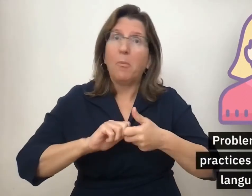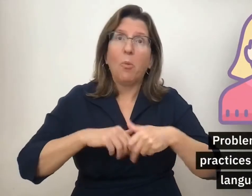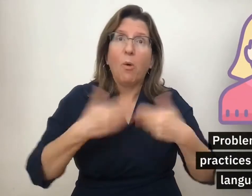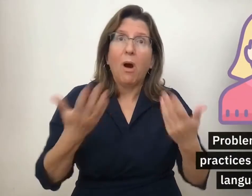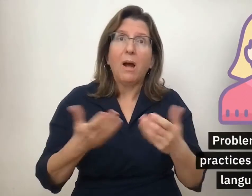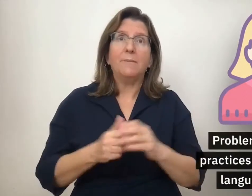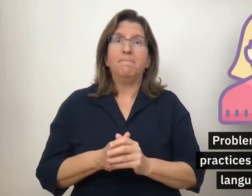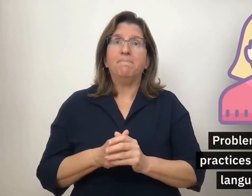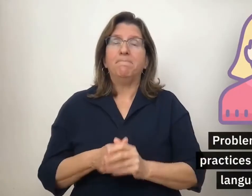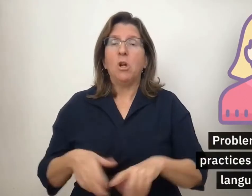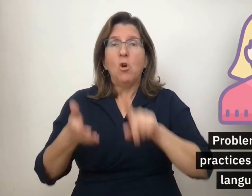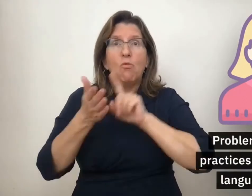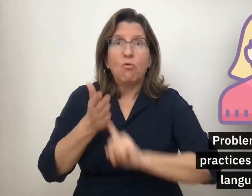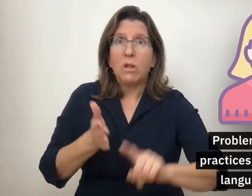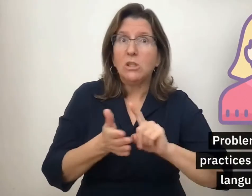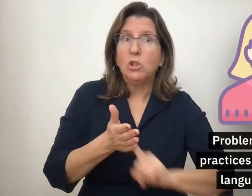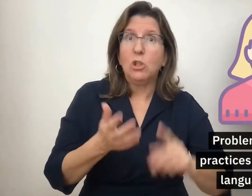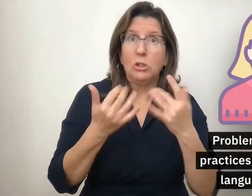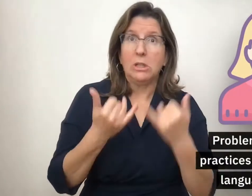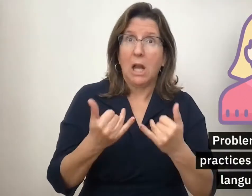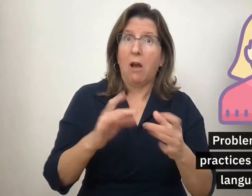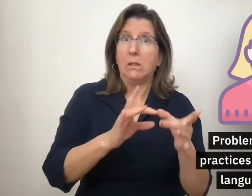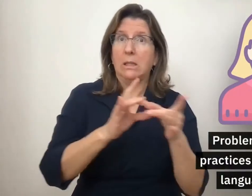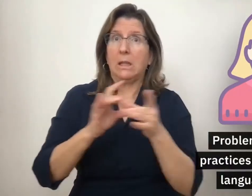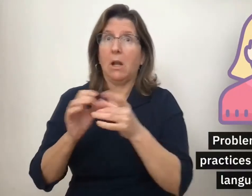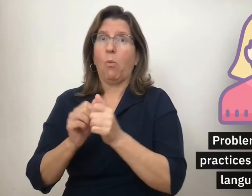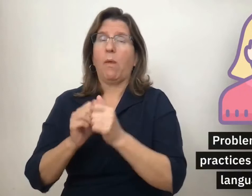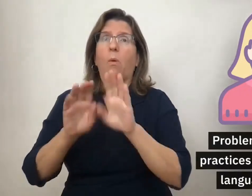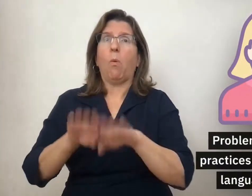Research indicates that the problem with the current state of